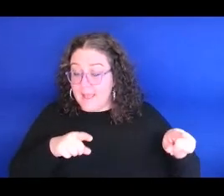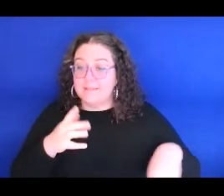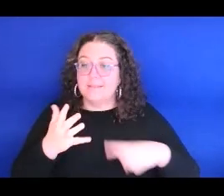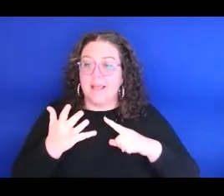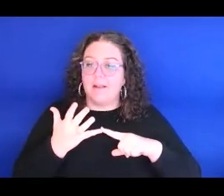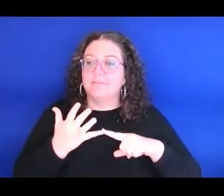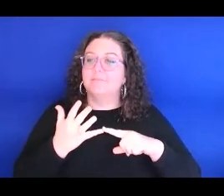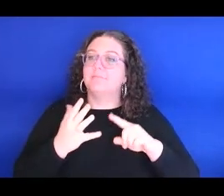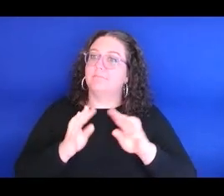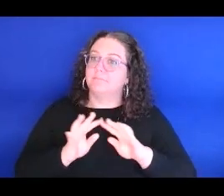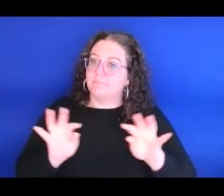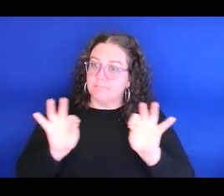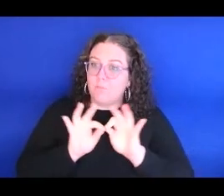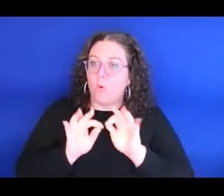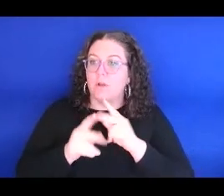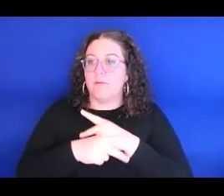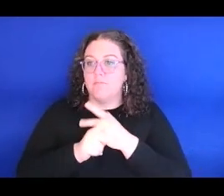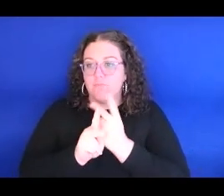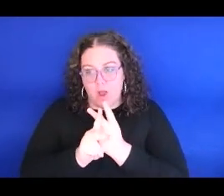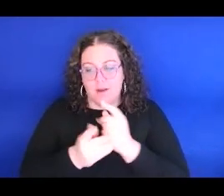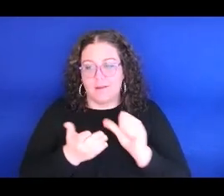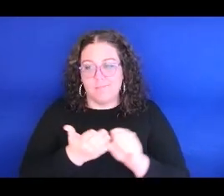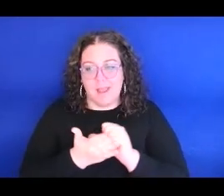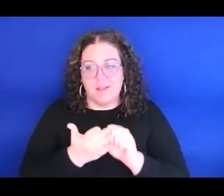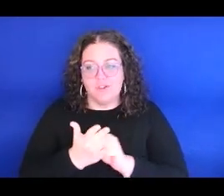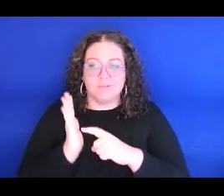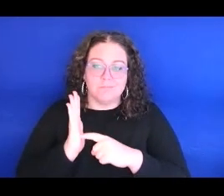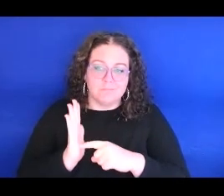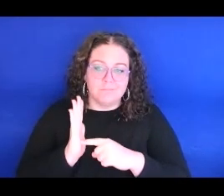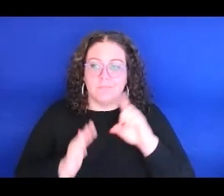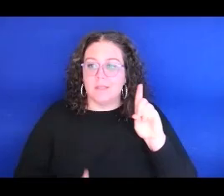Visit key project pages, including the DIF Programs section.